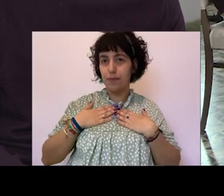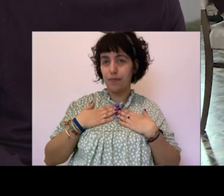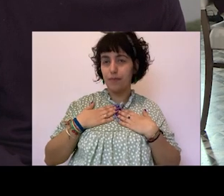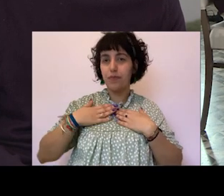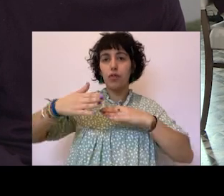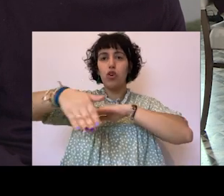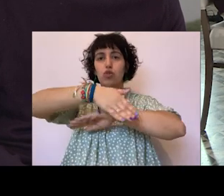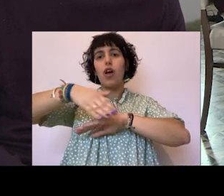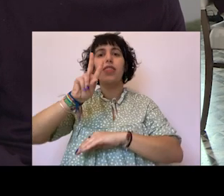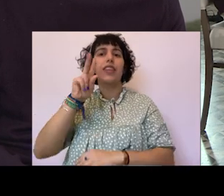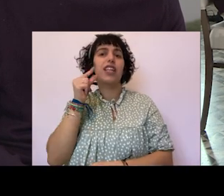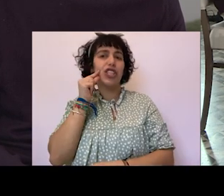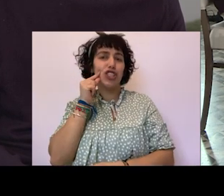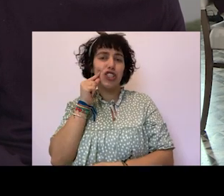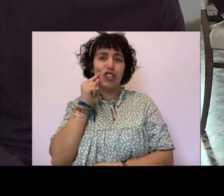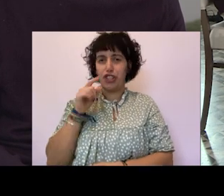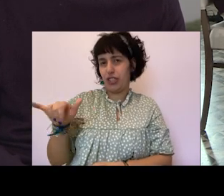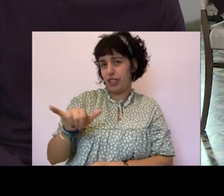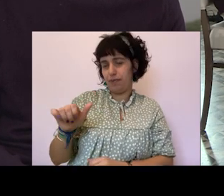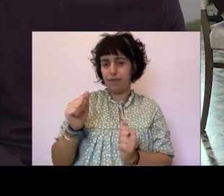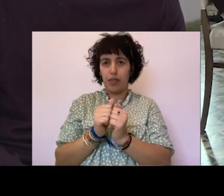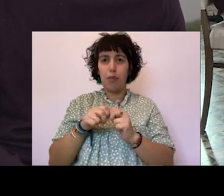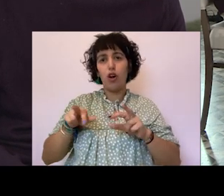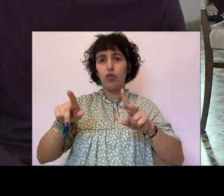and we are actually experiencing something with those pieces of information.